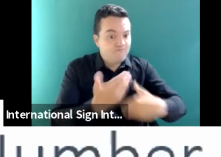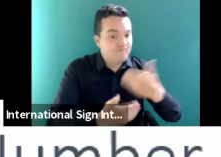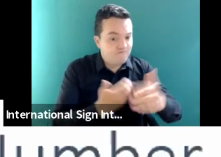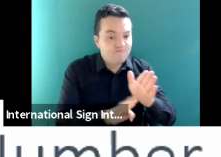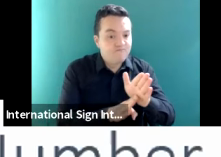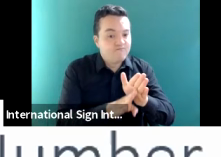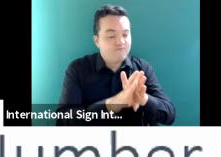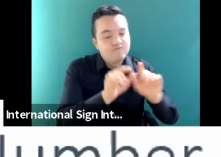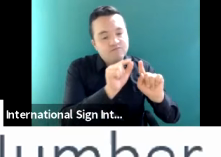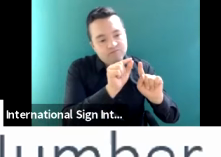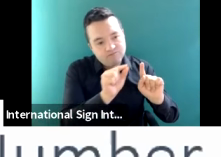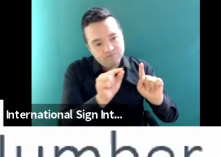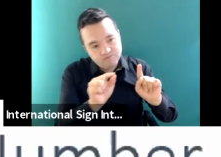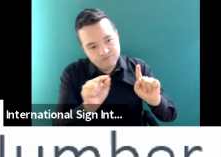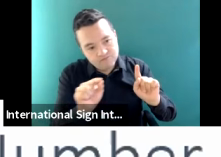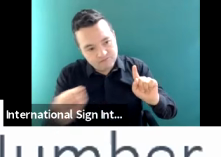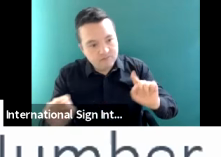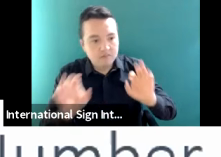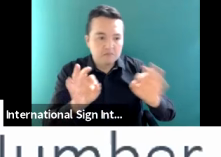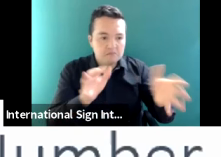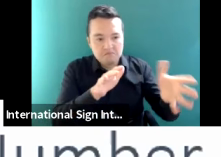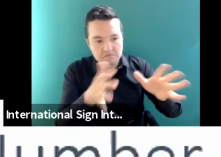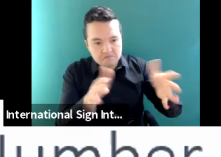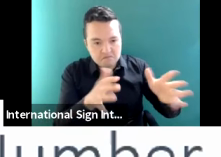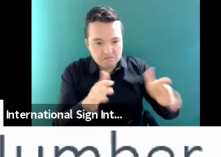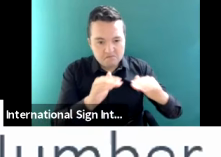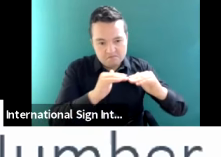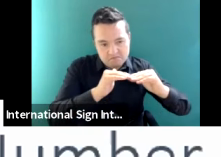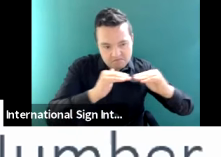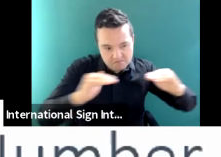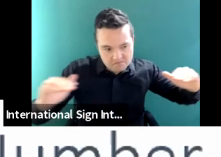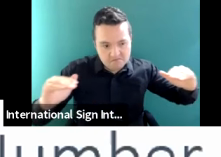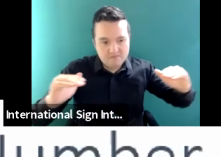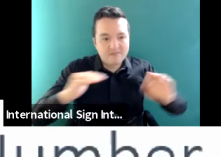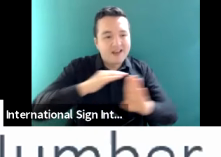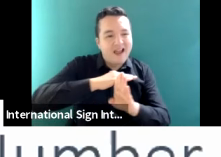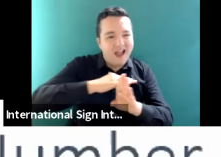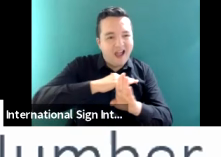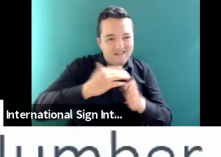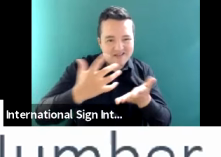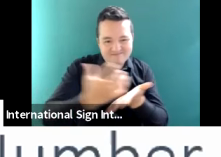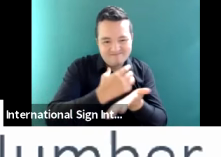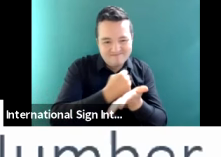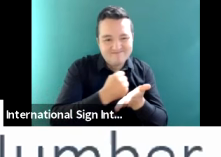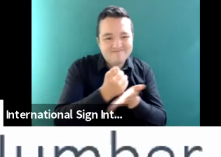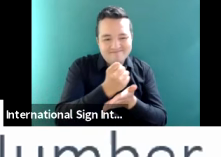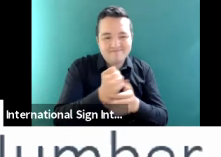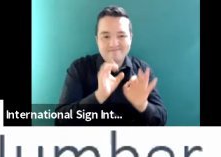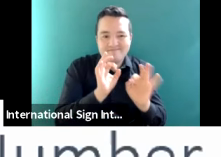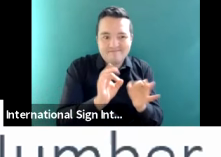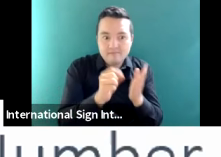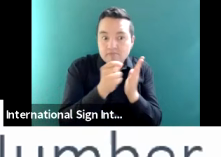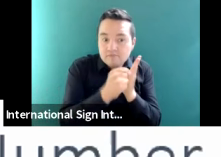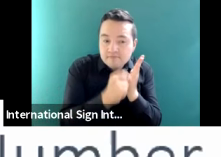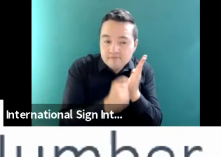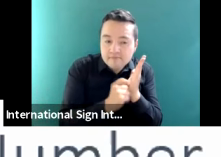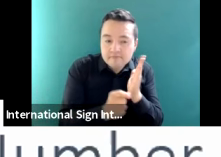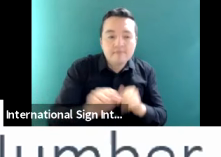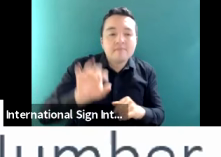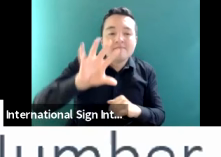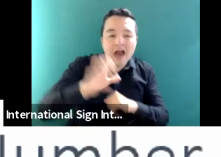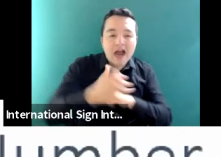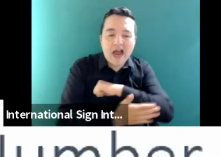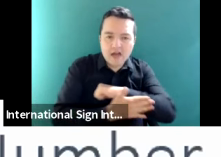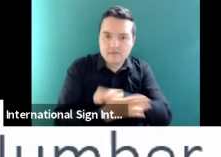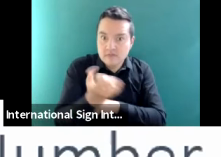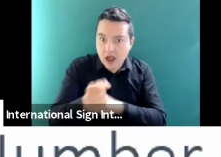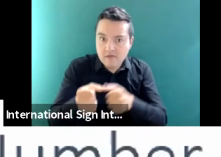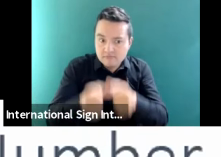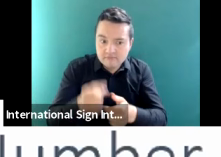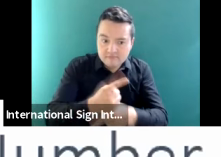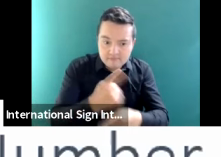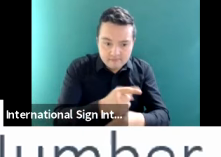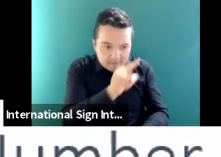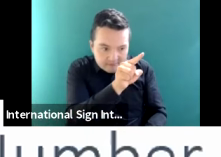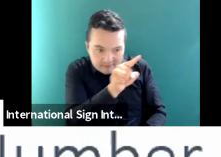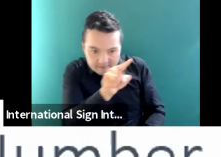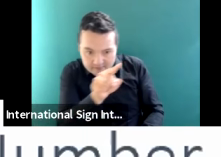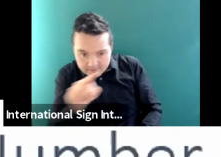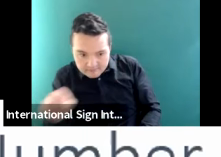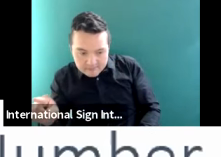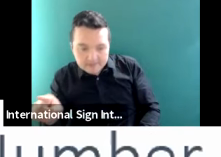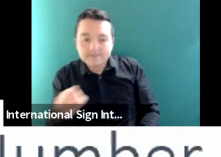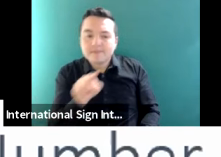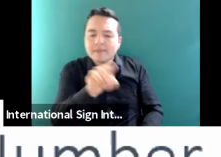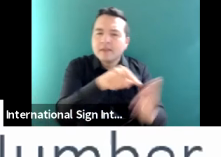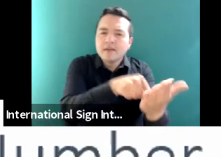What this graph shows is - - the higher the score and the more recent ratification, the lower the score.